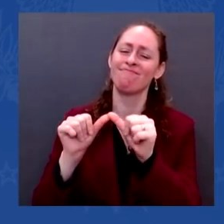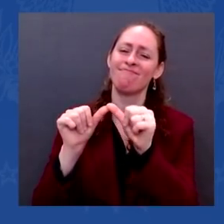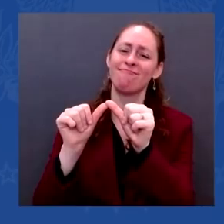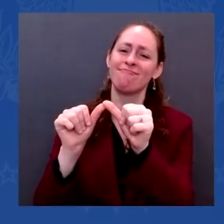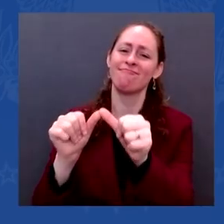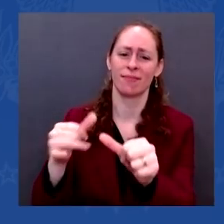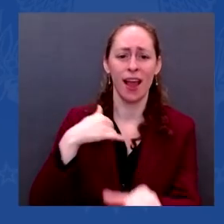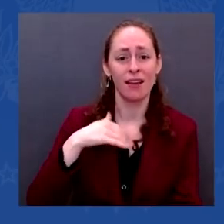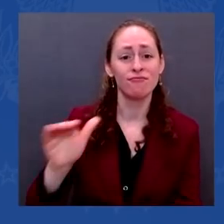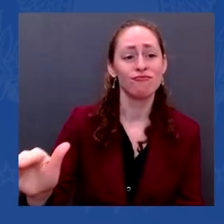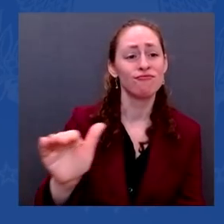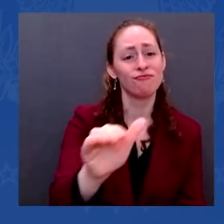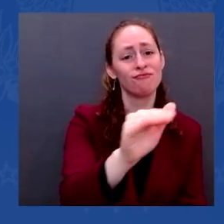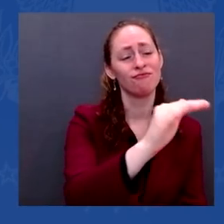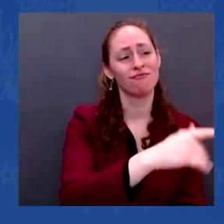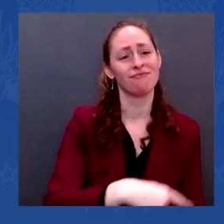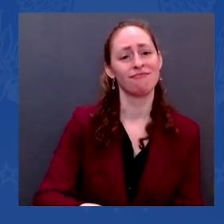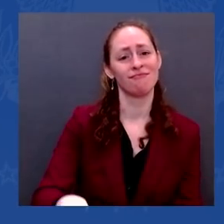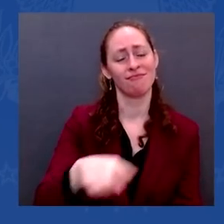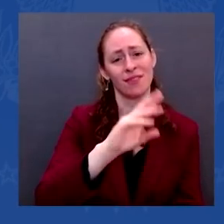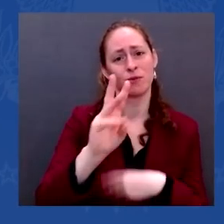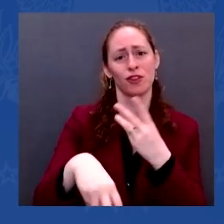He's called us to love our neighbor as ourselves.